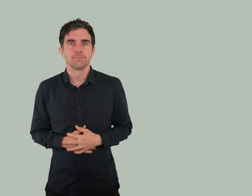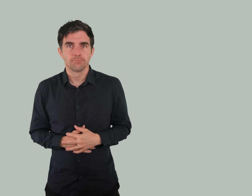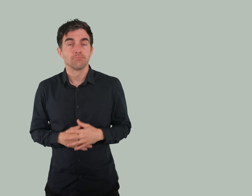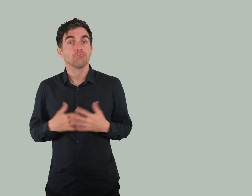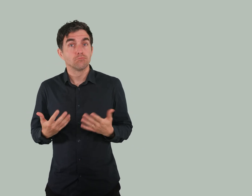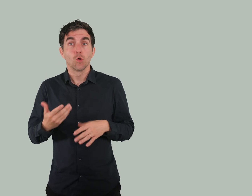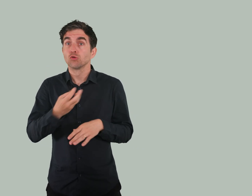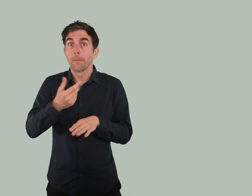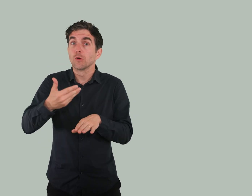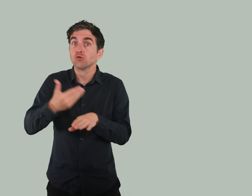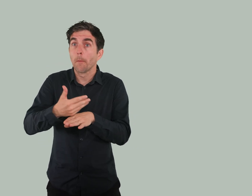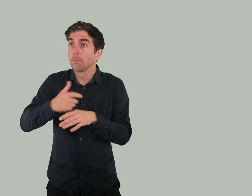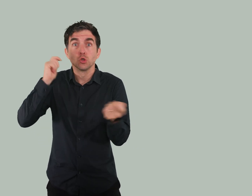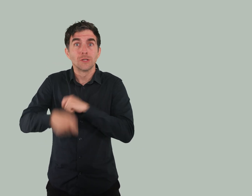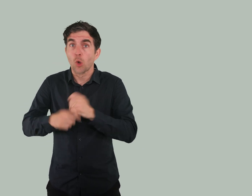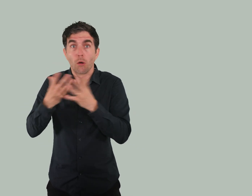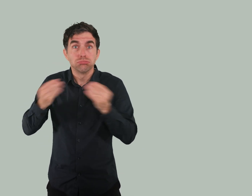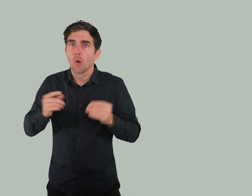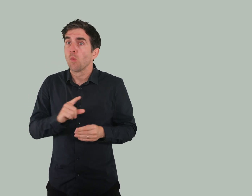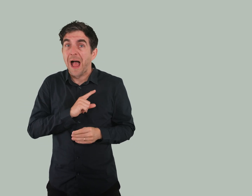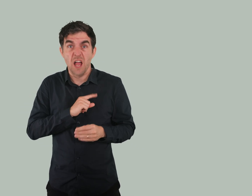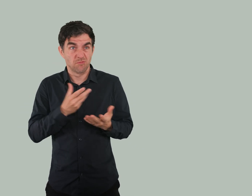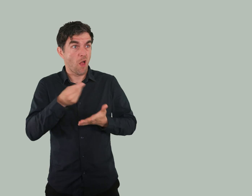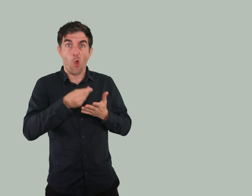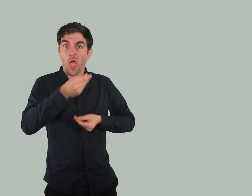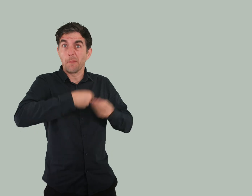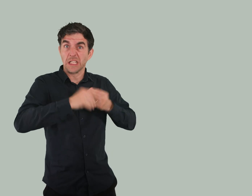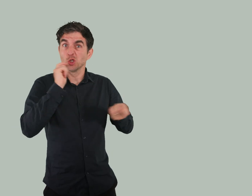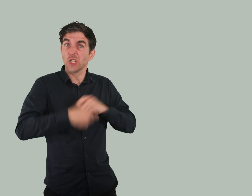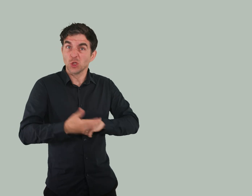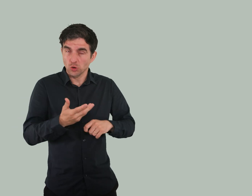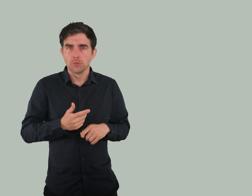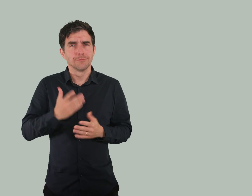245. Some of those jobs disappeared because the economy changed.